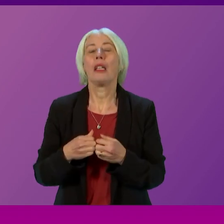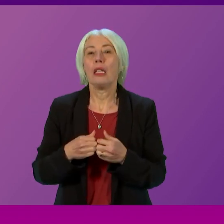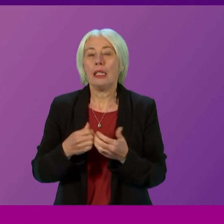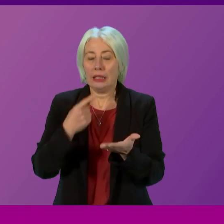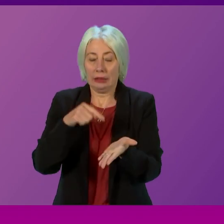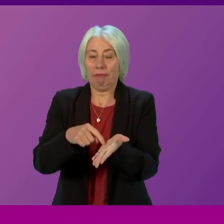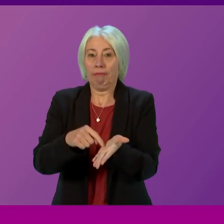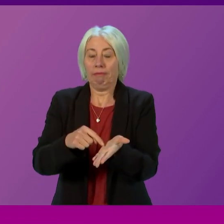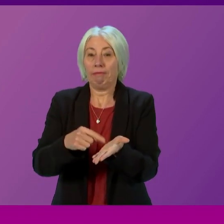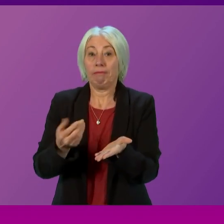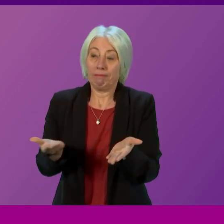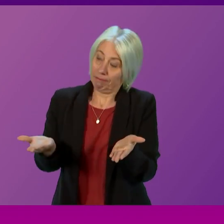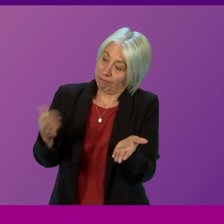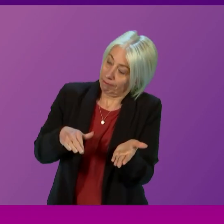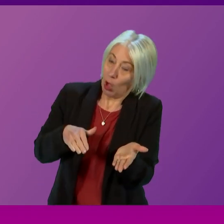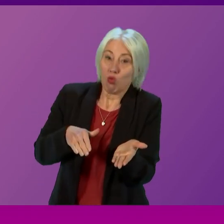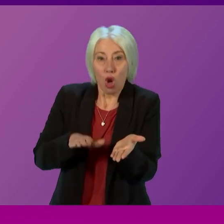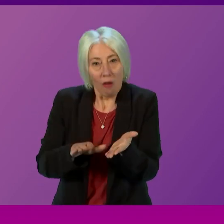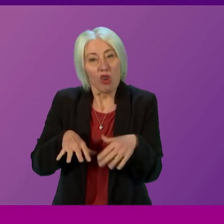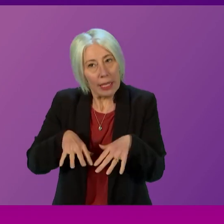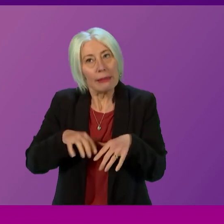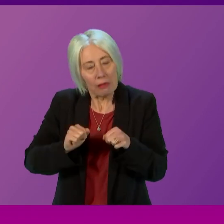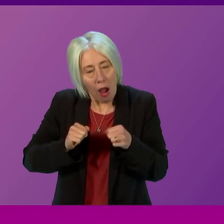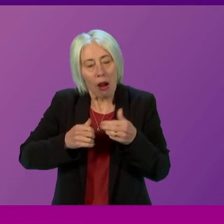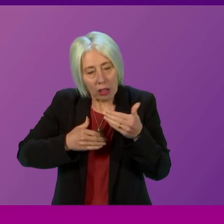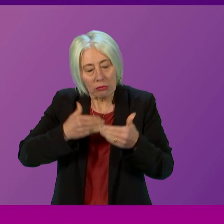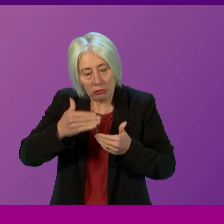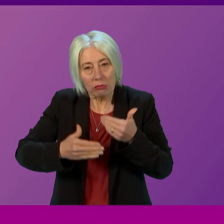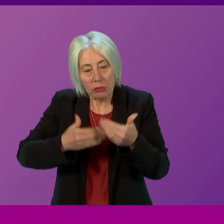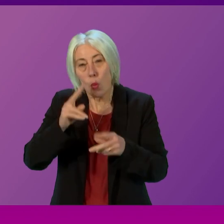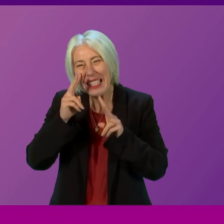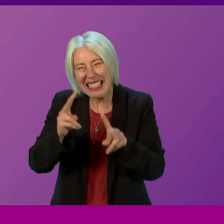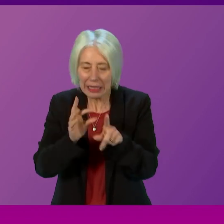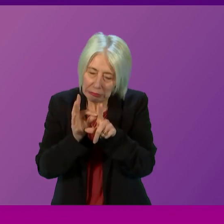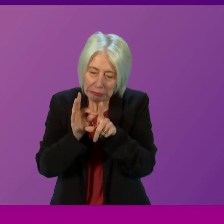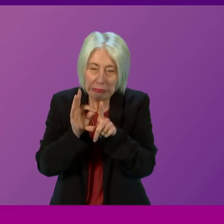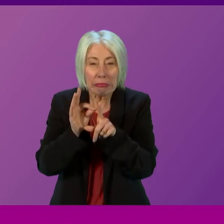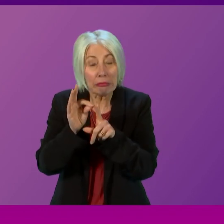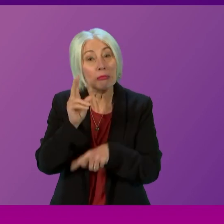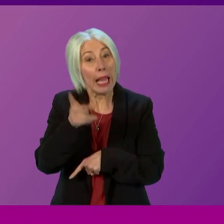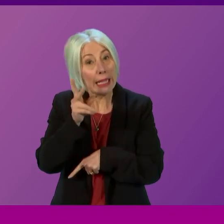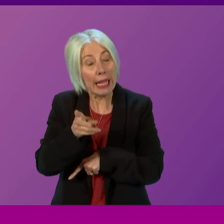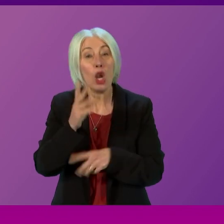recovery is now under way and we are starting to see improvements again. The percentage of pupils